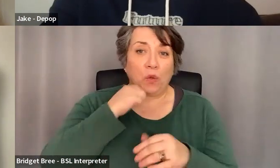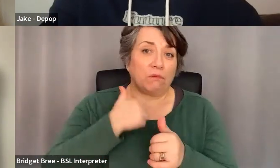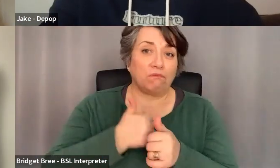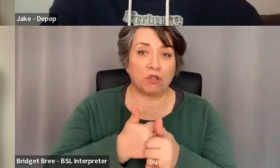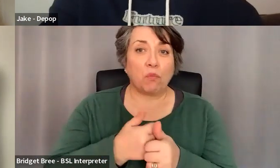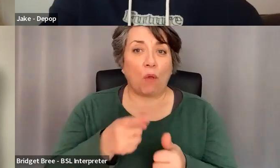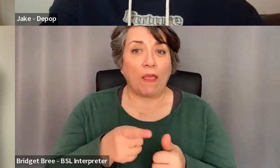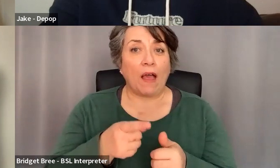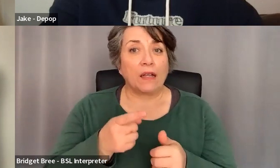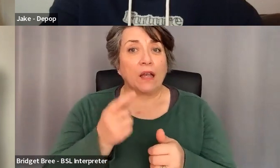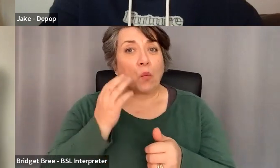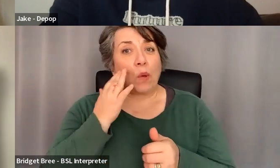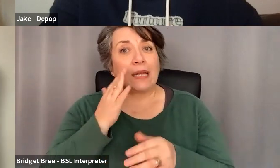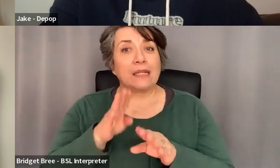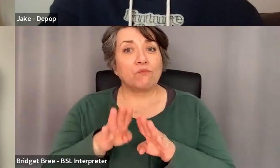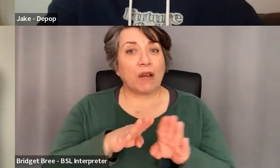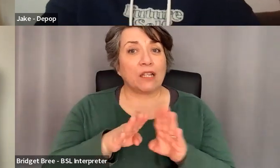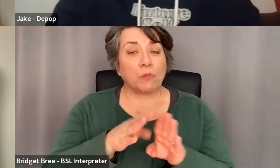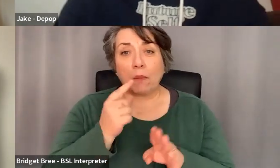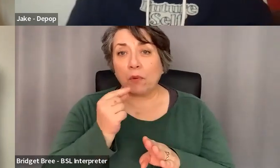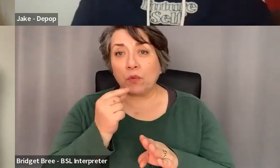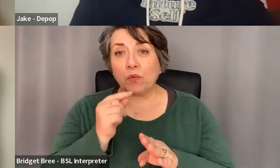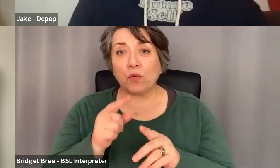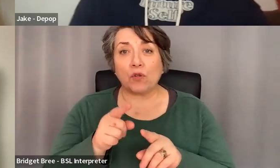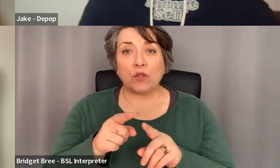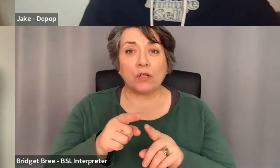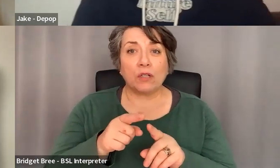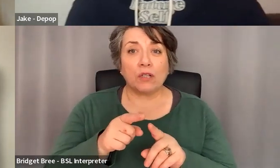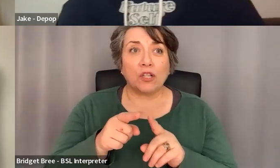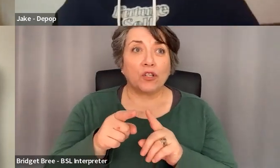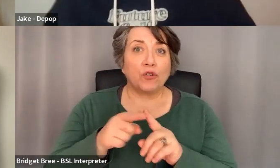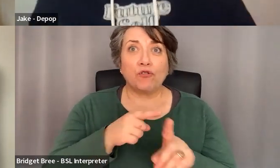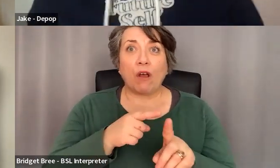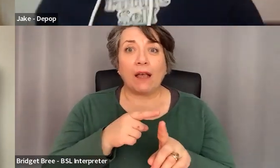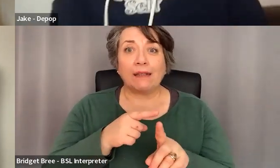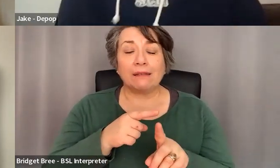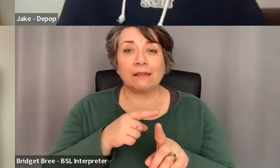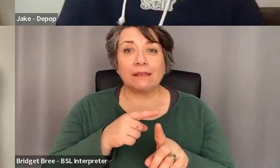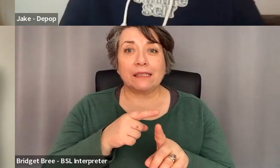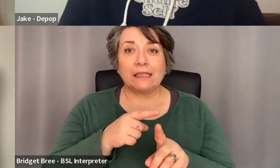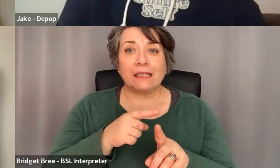And I think we're practical, and where possible you try and schedule those around like key commitments and stuff. We'd be supportive for appointments, you try to schedule them around key commitments.